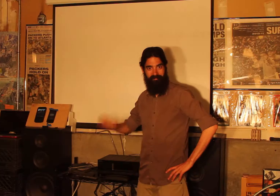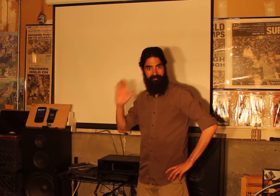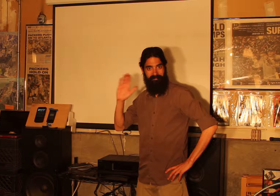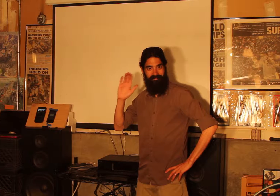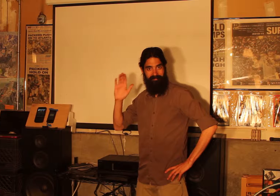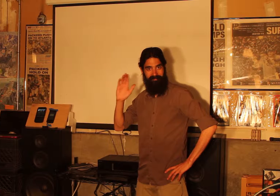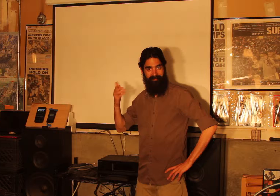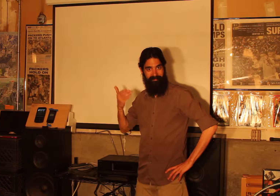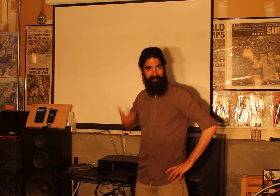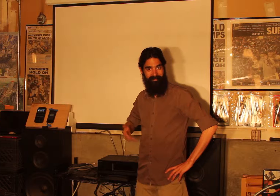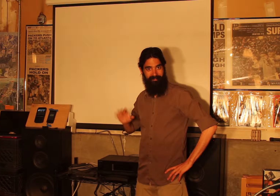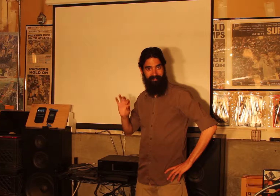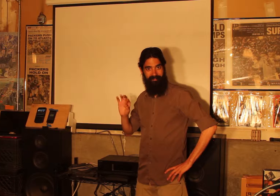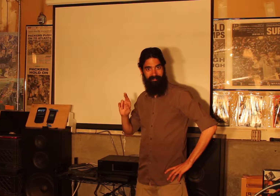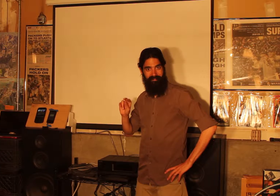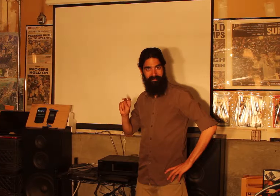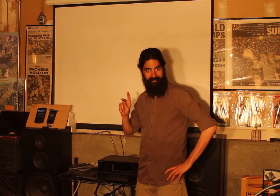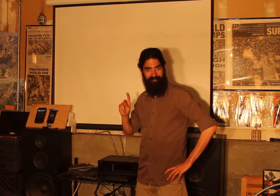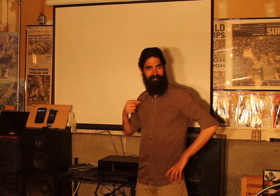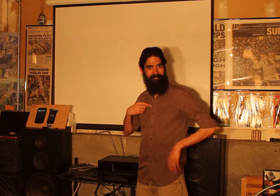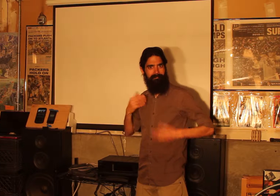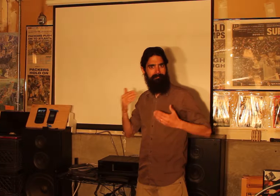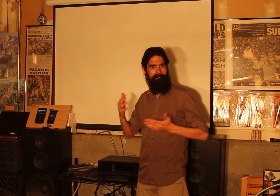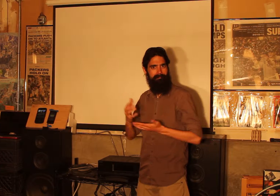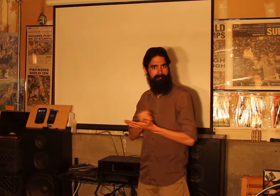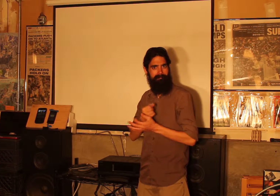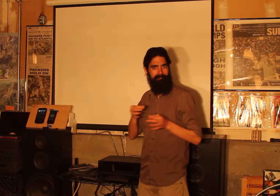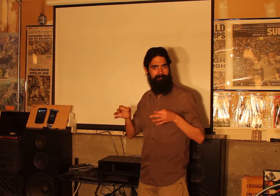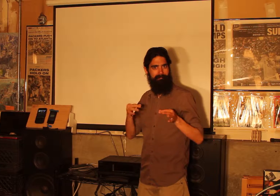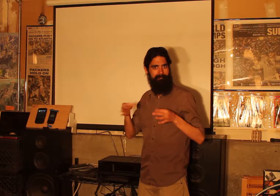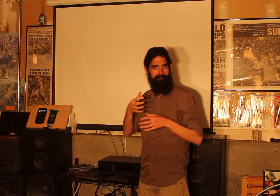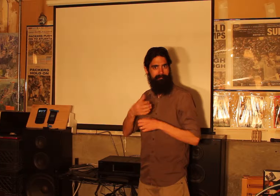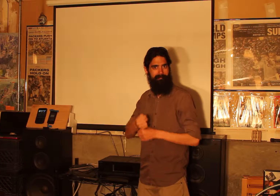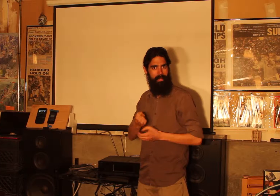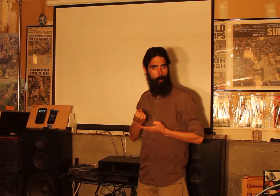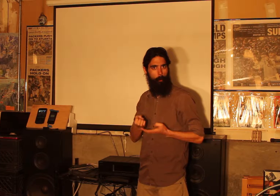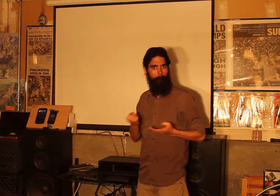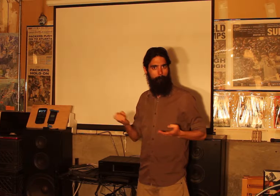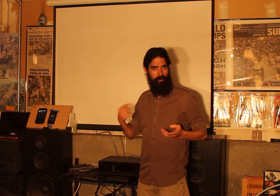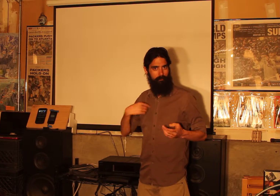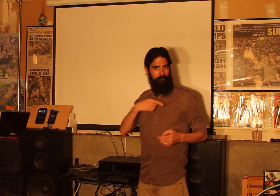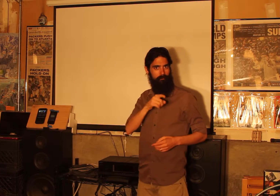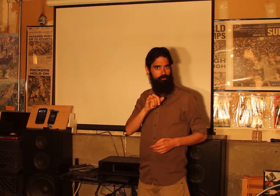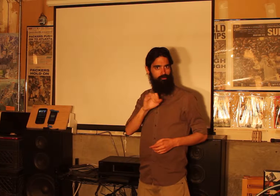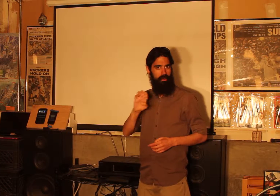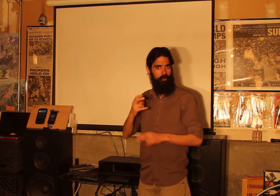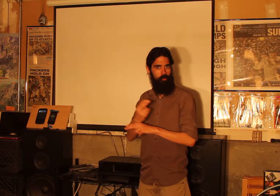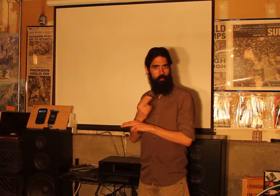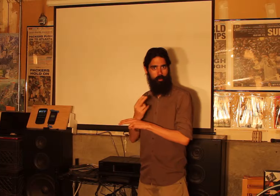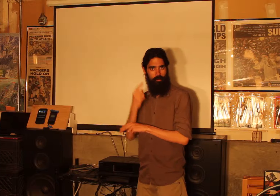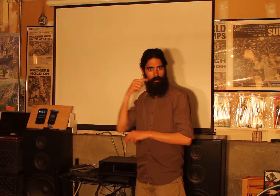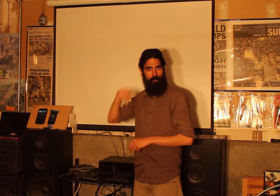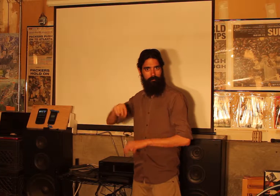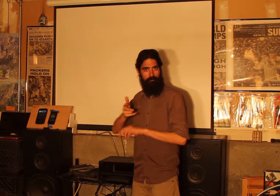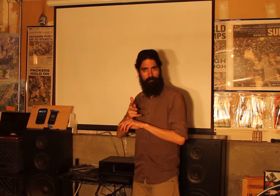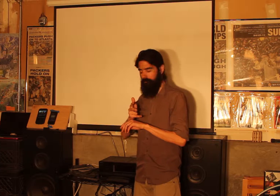Hi, I'm Frank. I'll be explaining the equipment Jesse and I are using for this shooting.